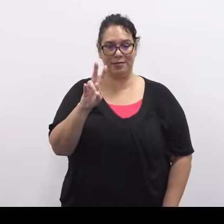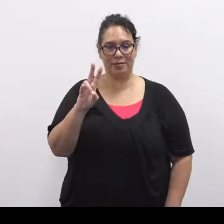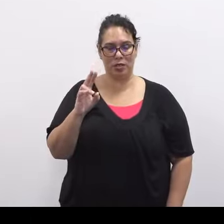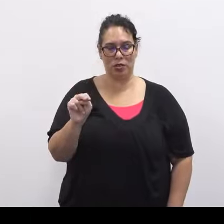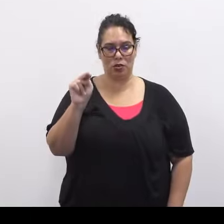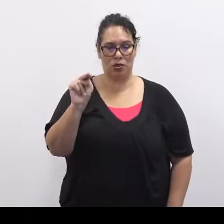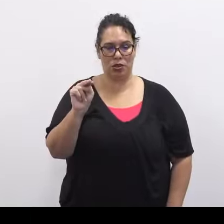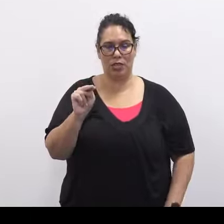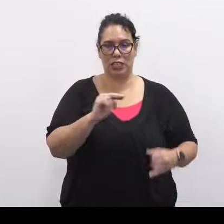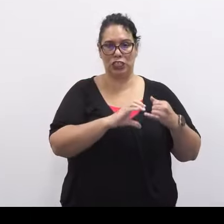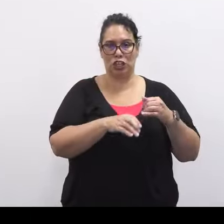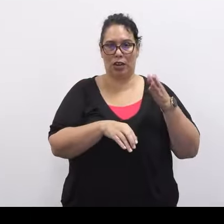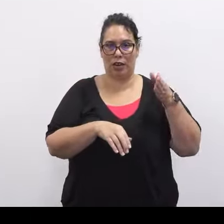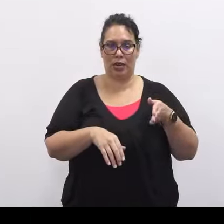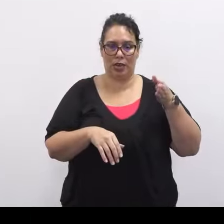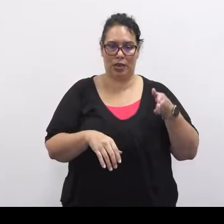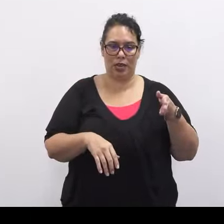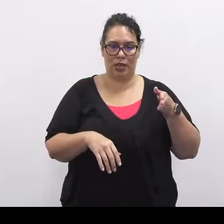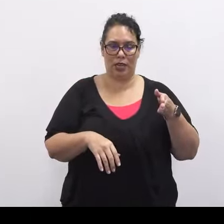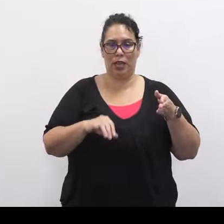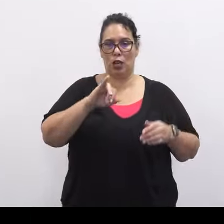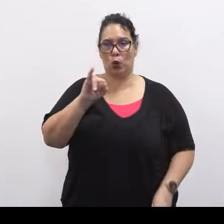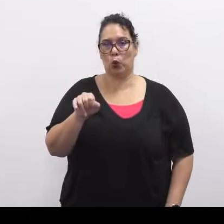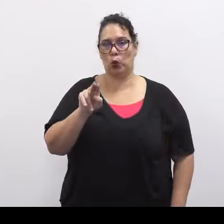Cherry to the west and Unibeto to the east.